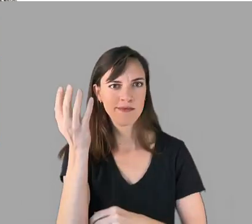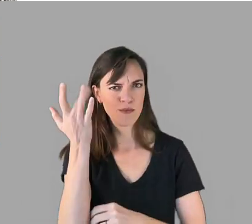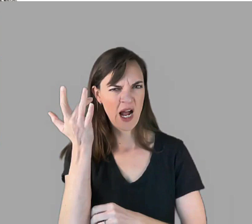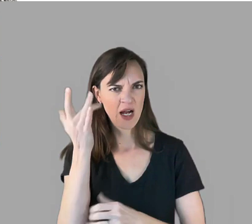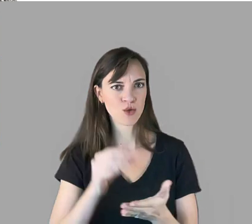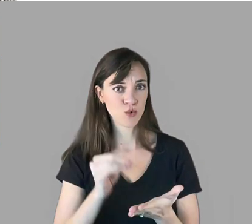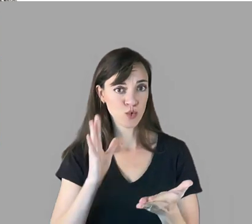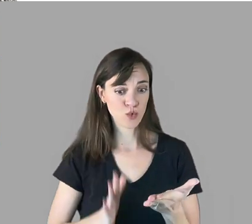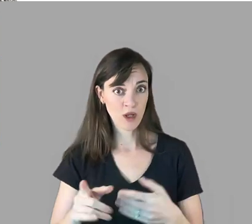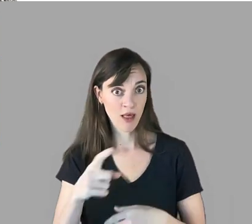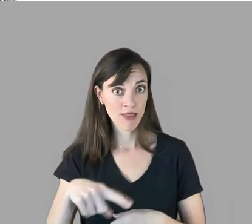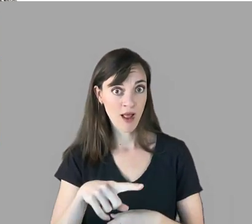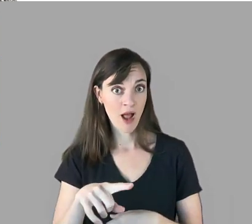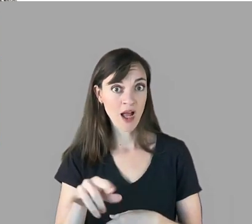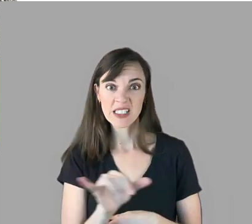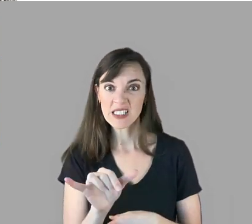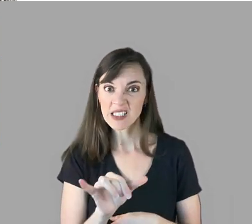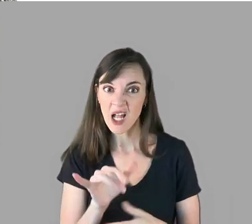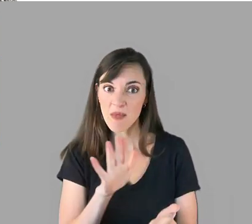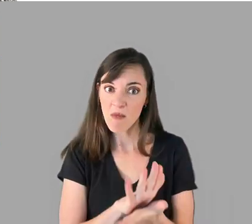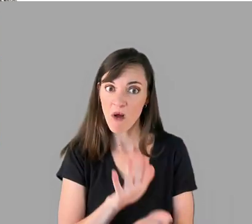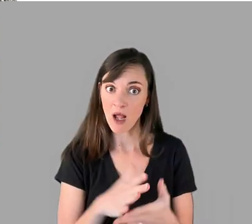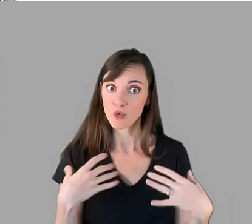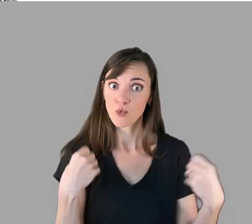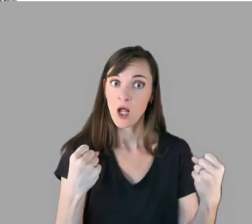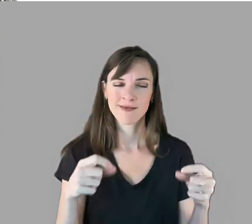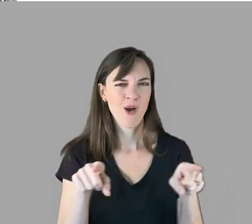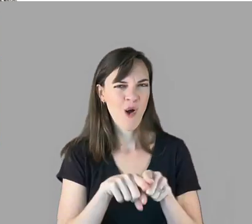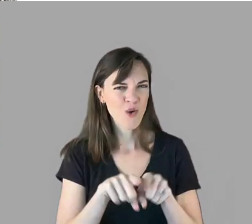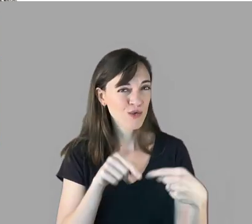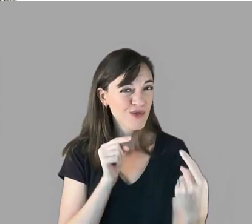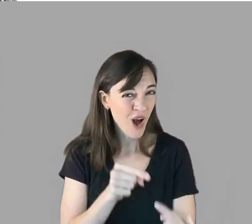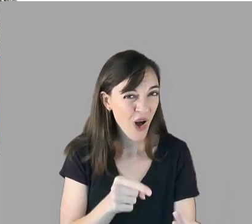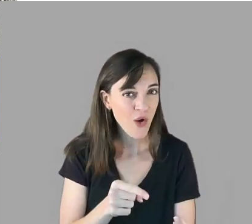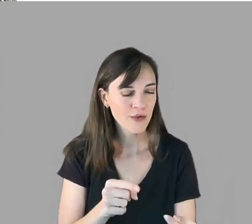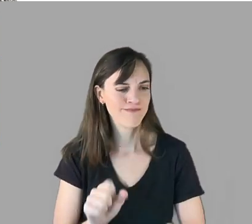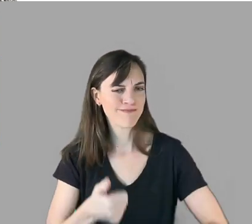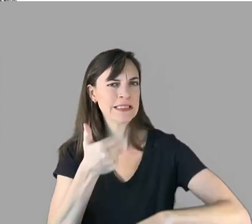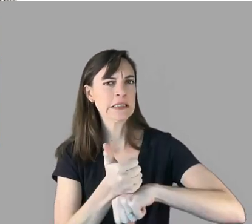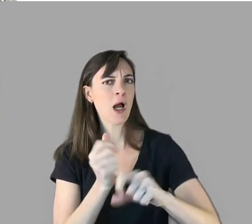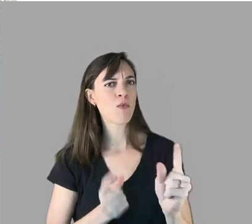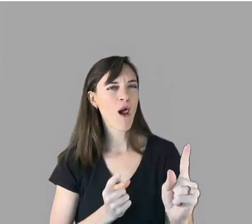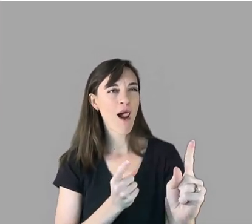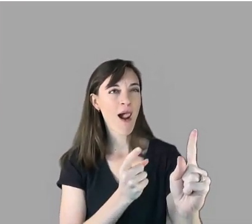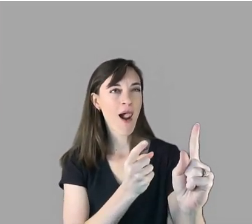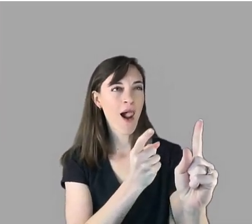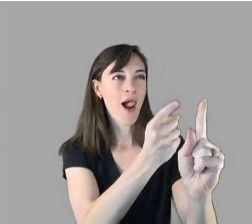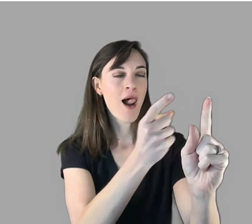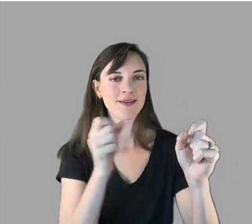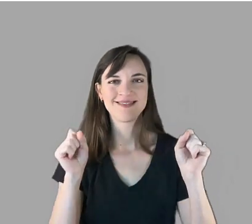and needs and are configured to meet short-term goals and objectives (p. 82).”